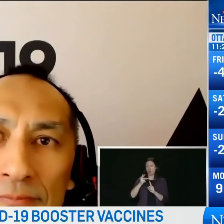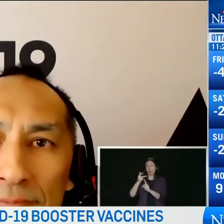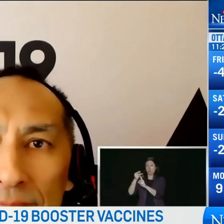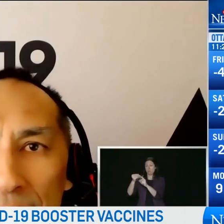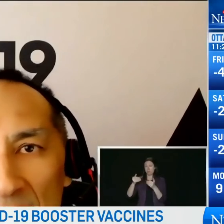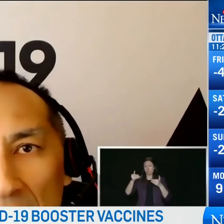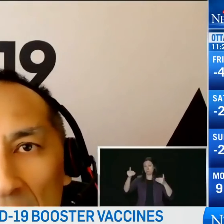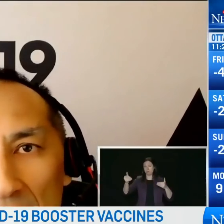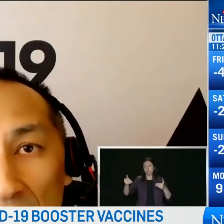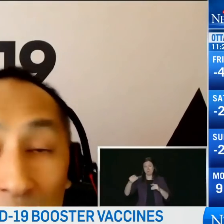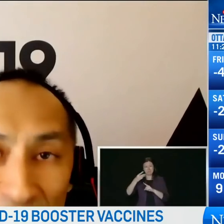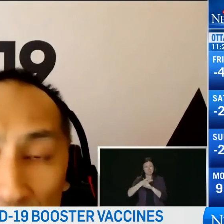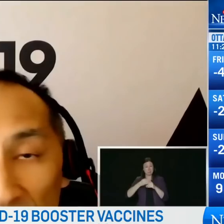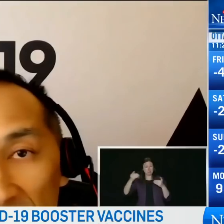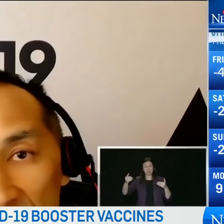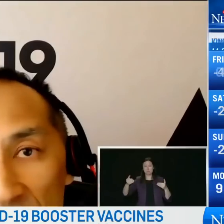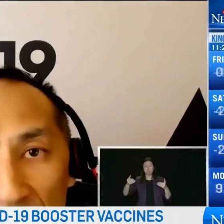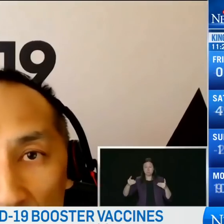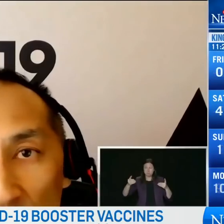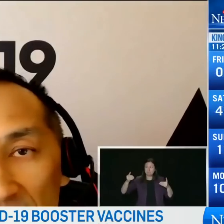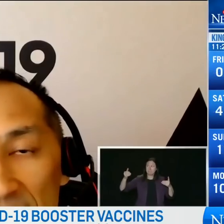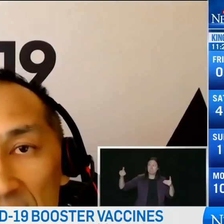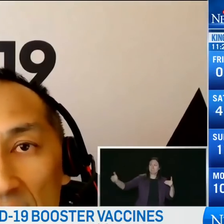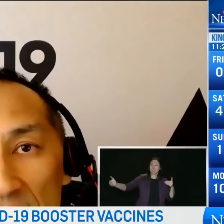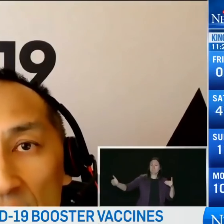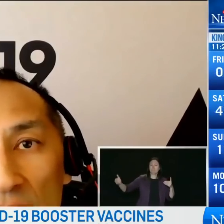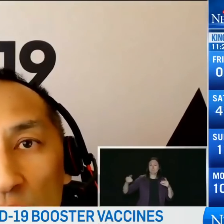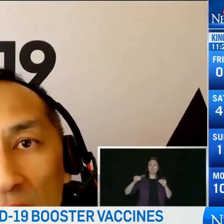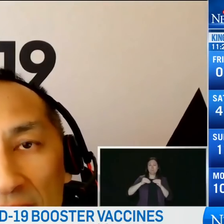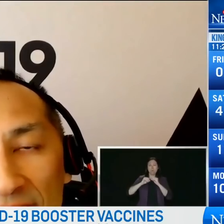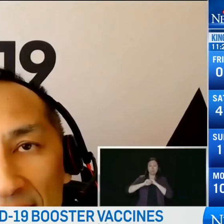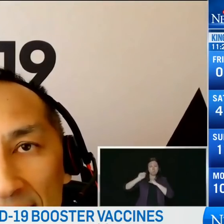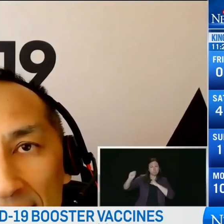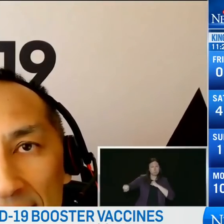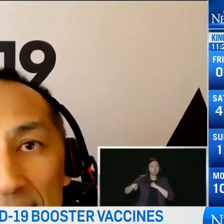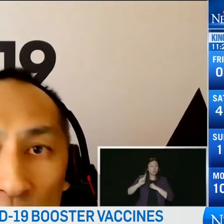Reporter: [ Voice of Interpreter ] SOME PEOPLE ARE SAYING A LONGER TIME SPAN BETWEEN THE BOOSTER SHOT AND THE